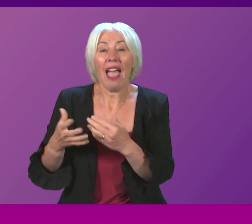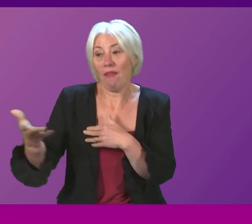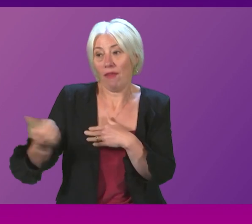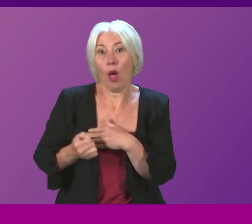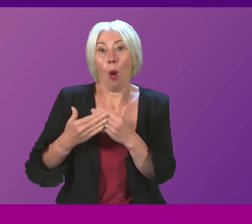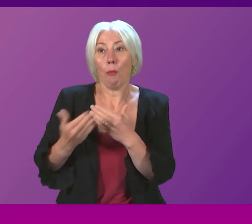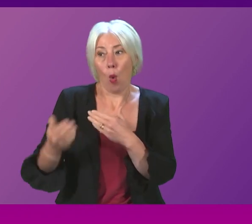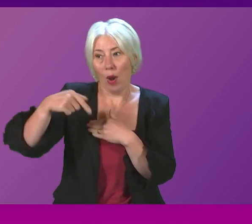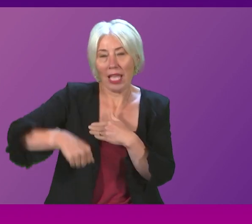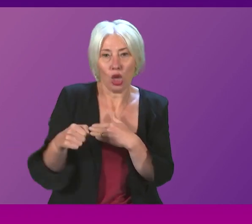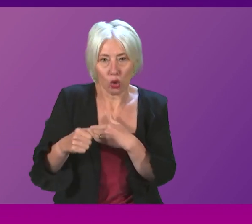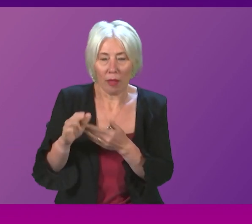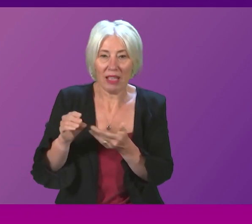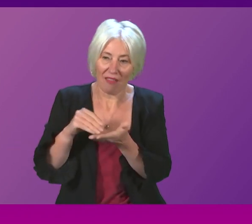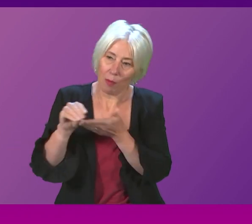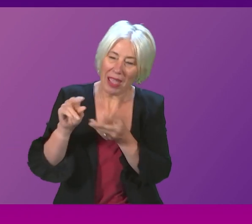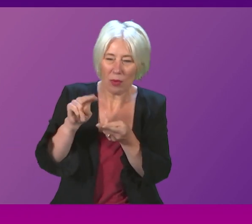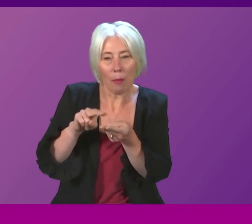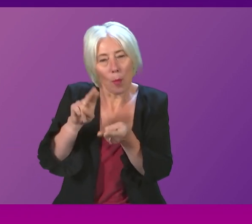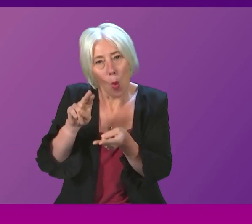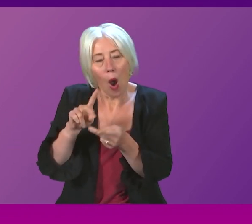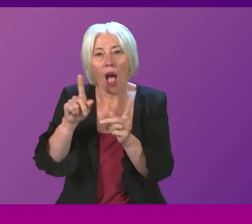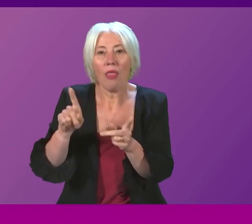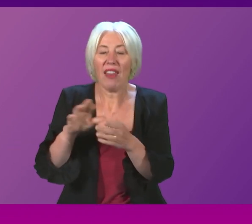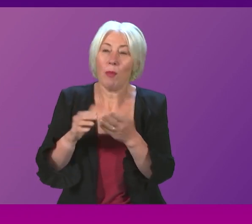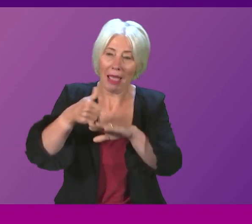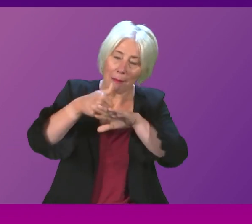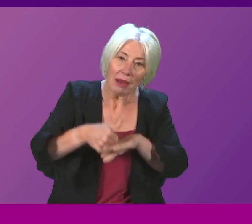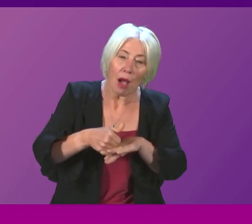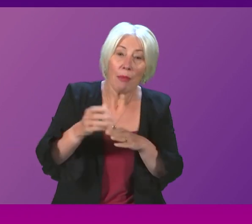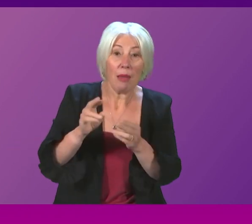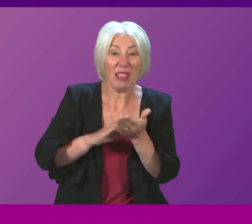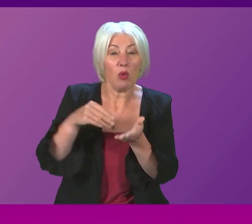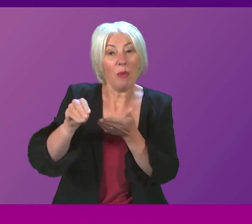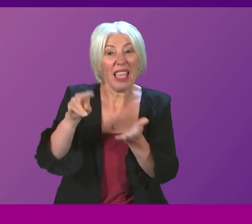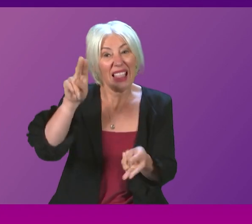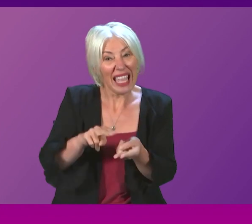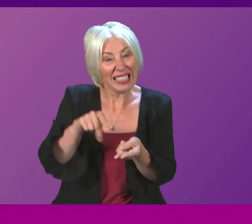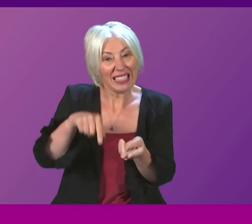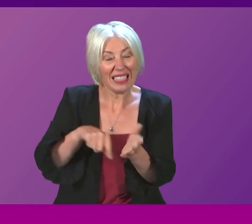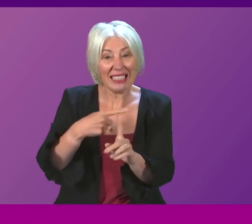in Scotland, you pay slightly more, and if you earn the least, then you pay slightly less tax than you would elsewhere in the United Kingdom.